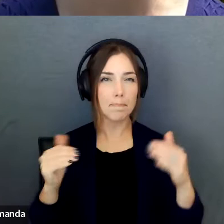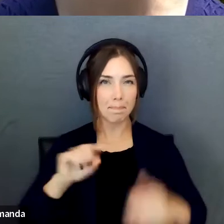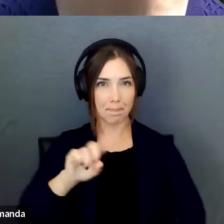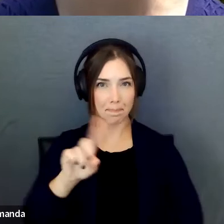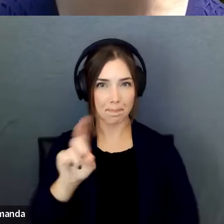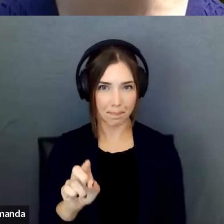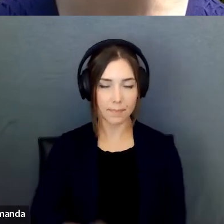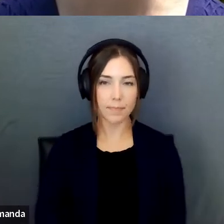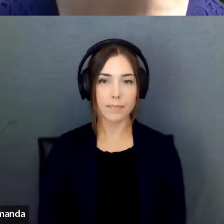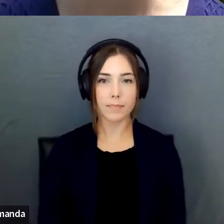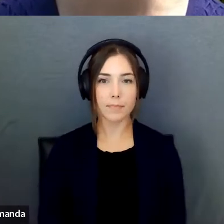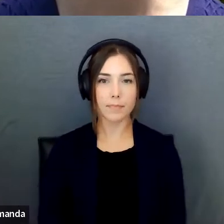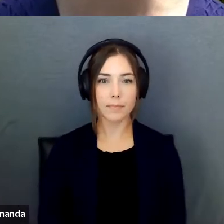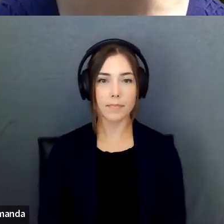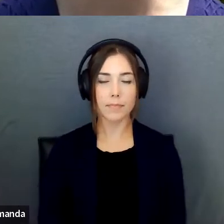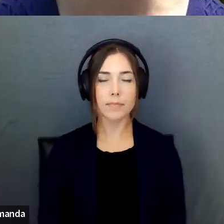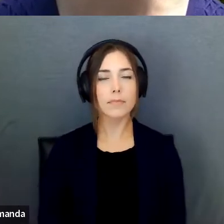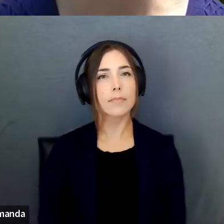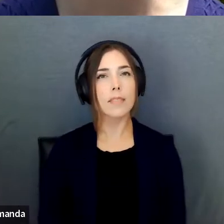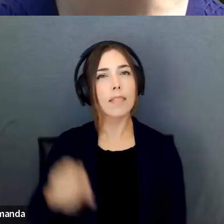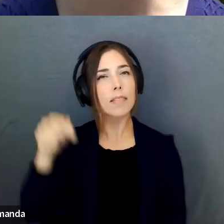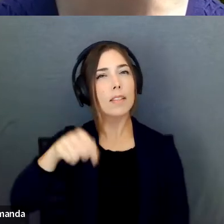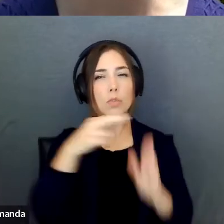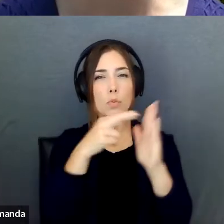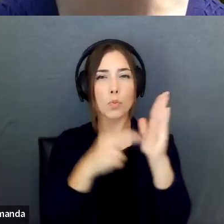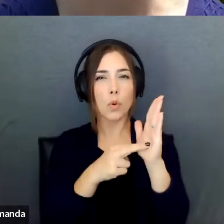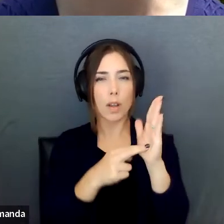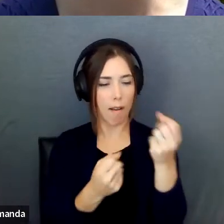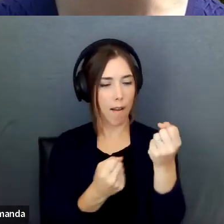How do you see advocating for this rule as being important to IL?